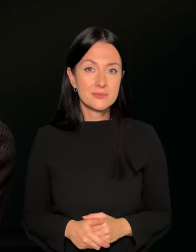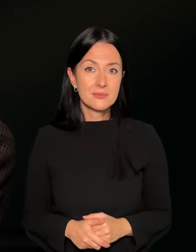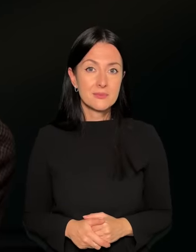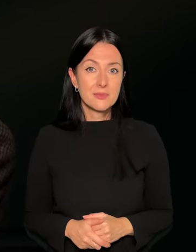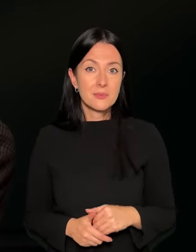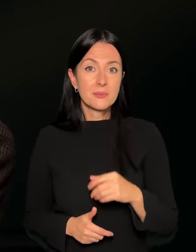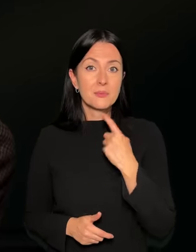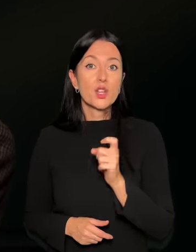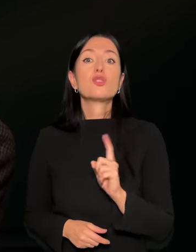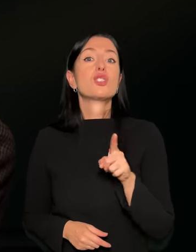He said, "Why aren't you sitting at home?"